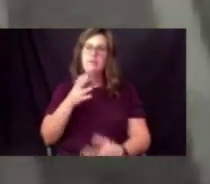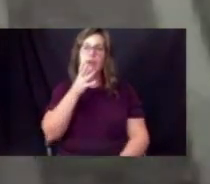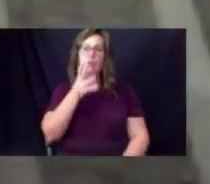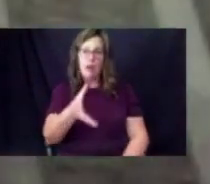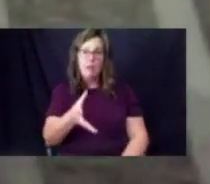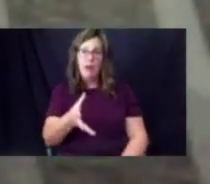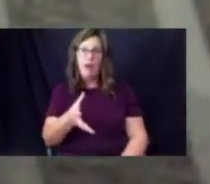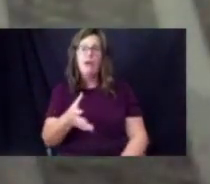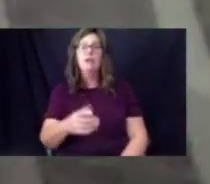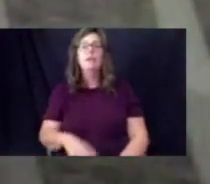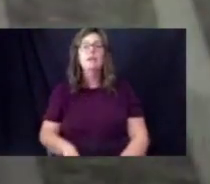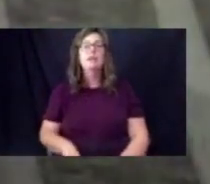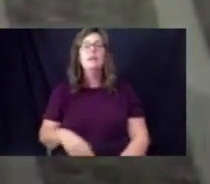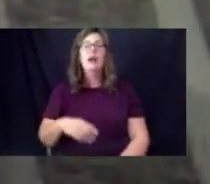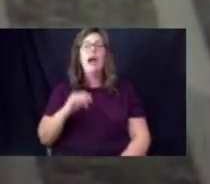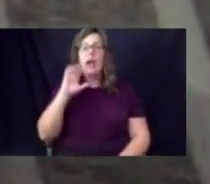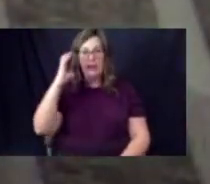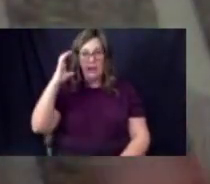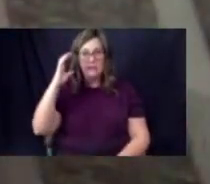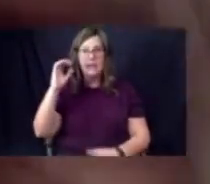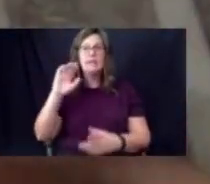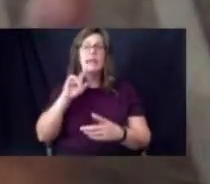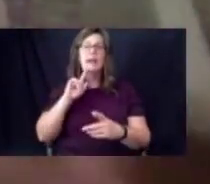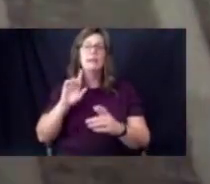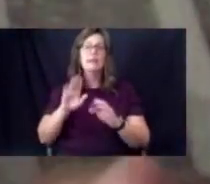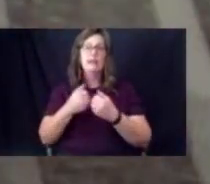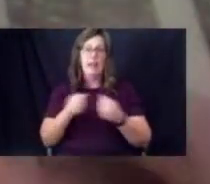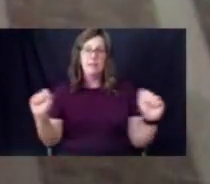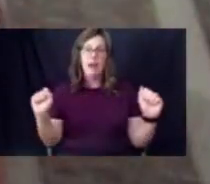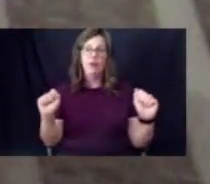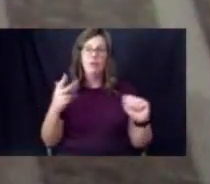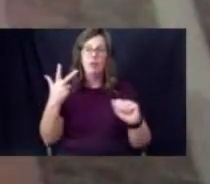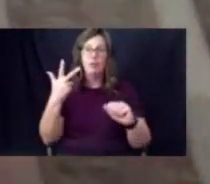three or four years before me and they were like ushering my grandma in the back room to like calm